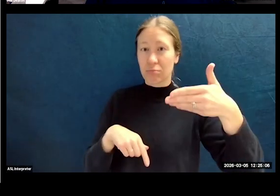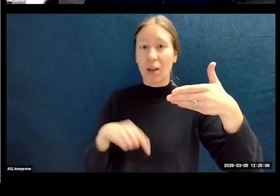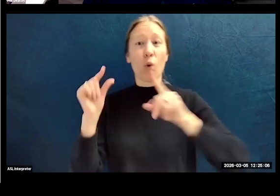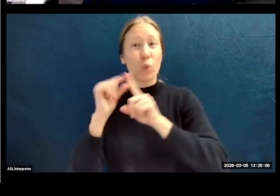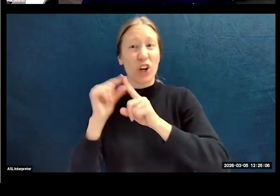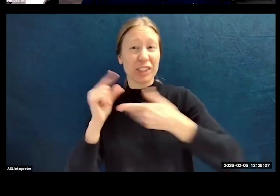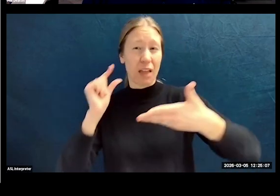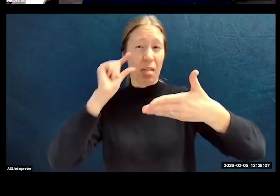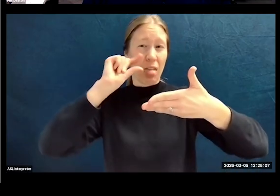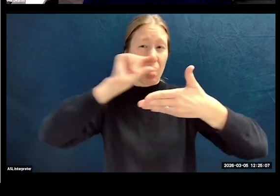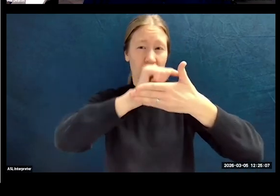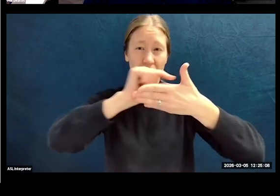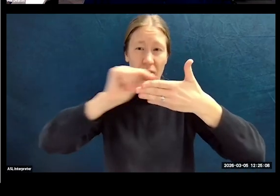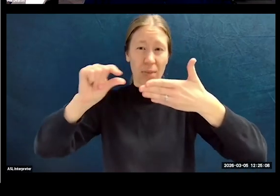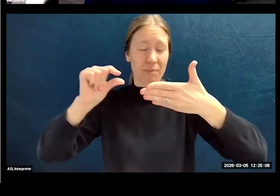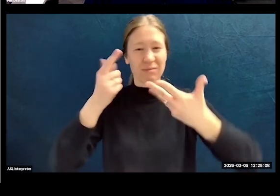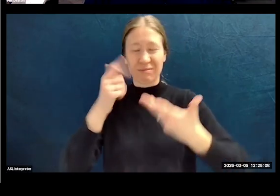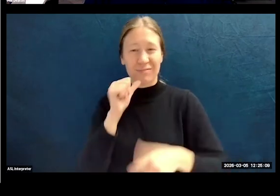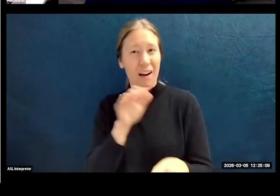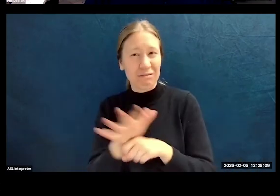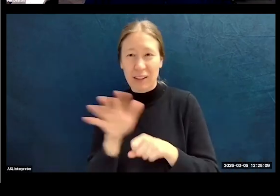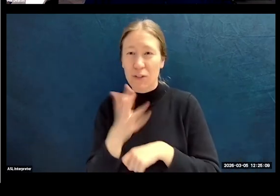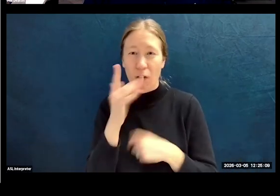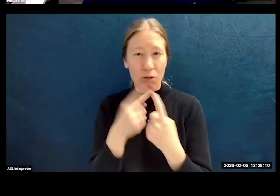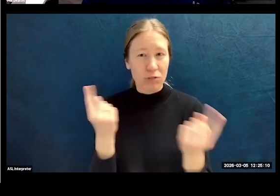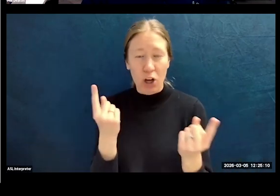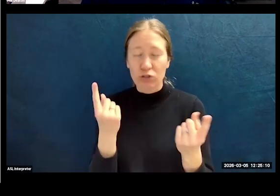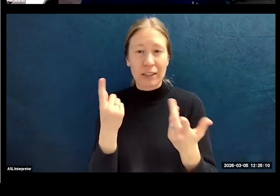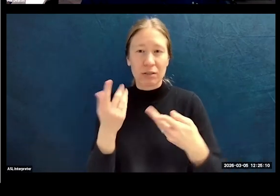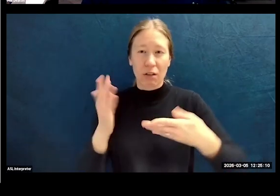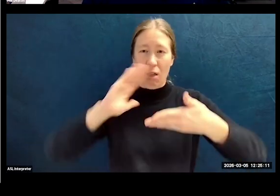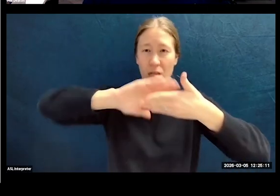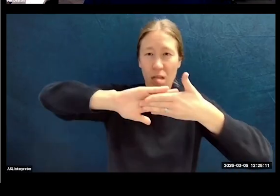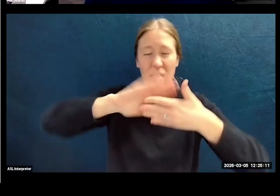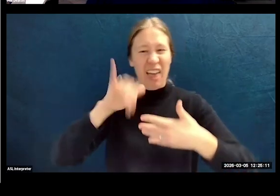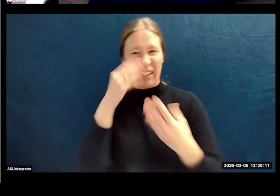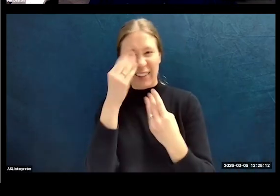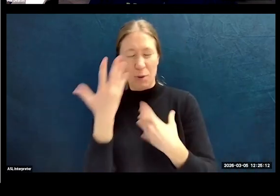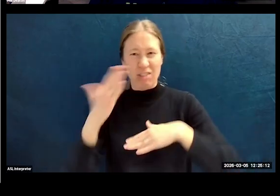that it's difficult to ensure sufficient color contrast against any of that overlaid text.